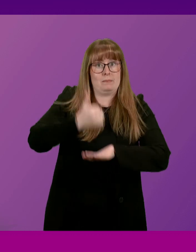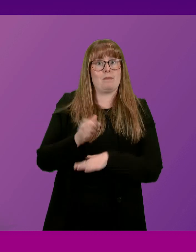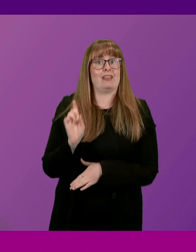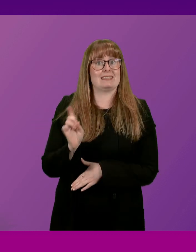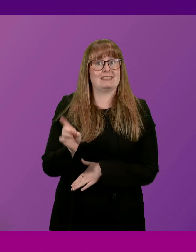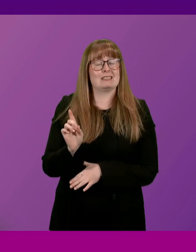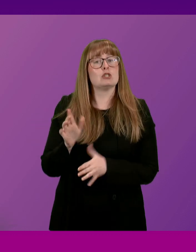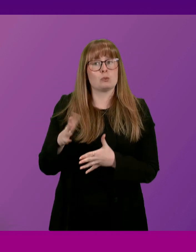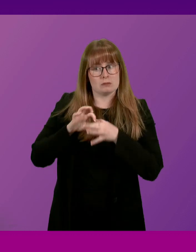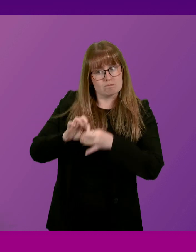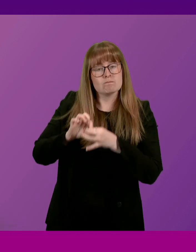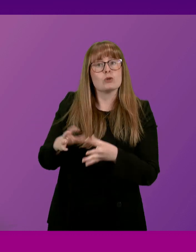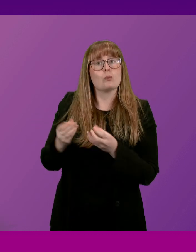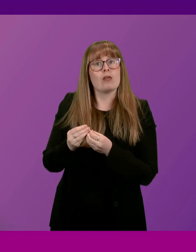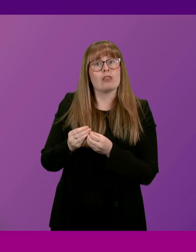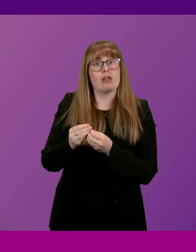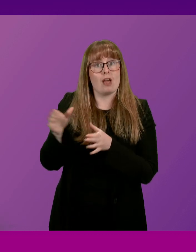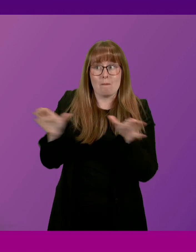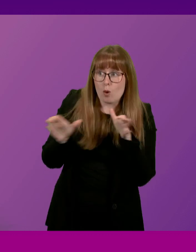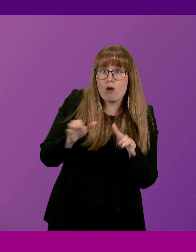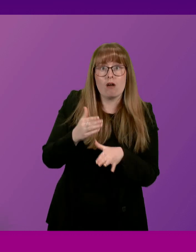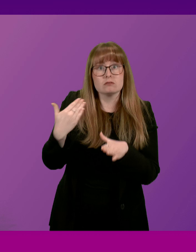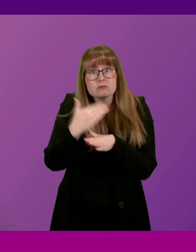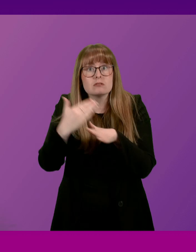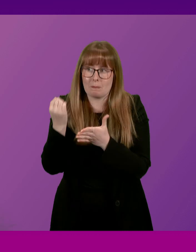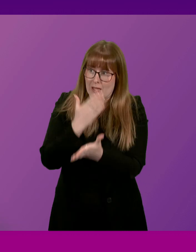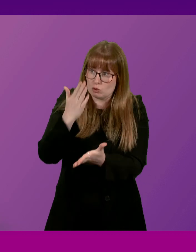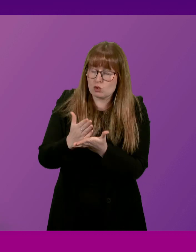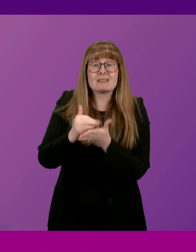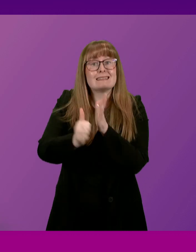We work closely with employers to ensure that our skills approach—particularly